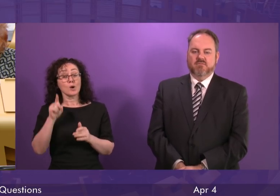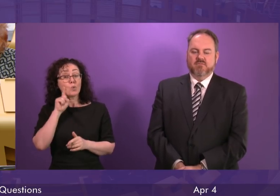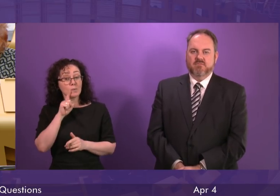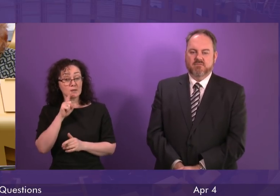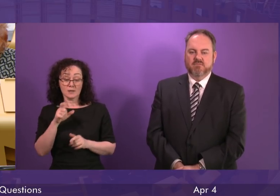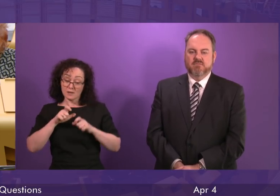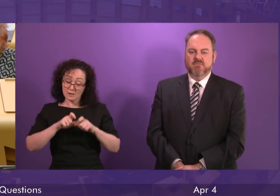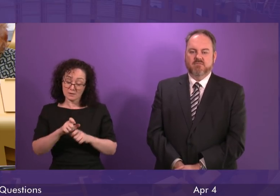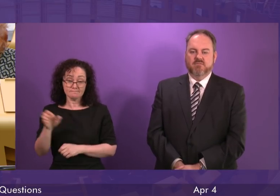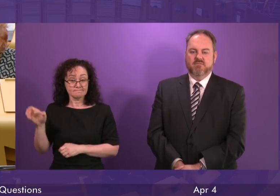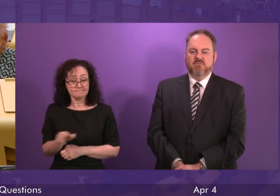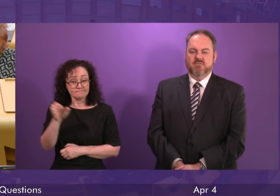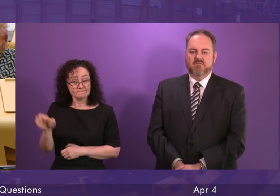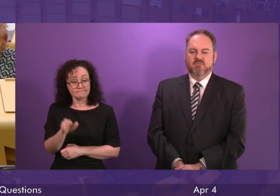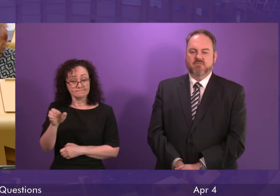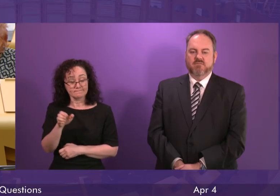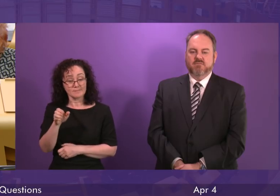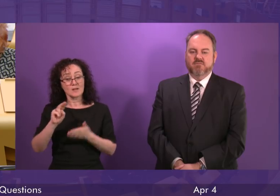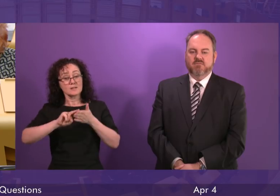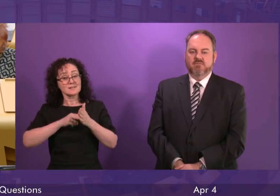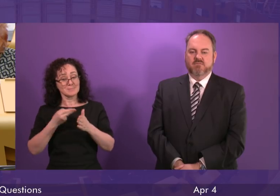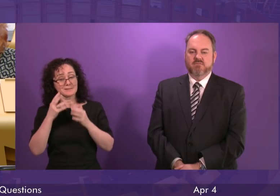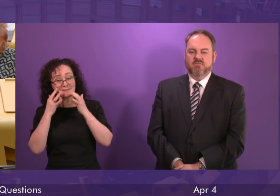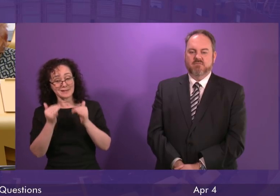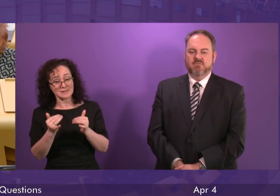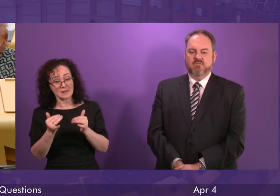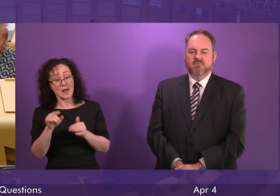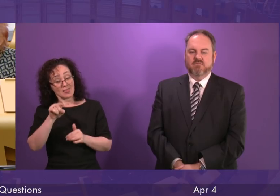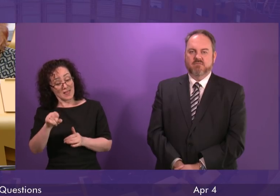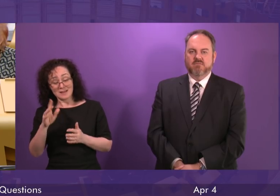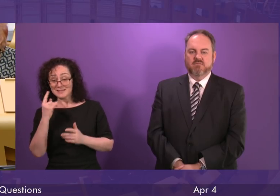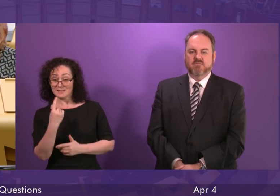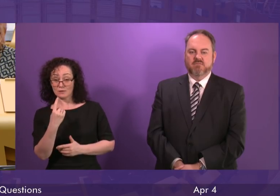regular cervical screening. Smear tests save lives. It is a unique test, as it can prevent